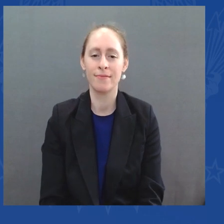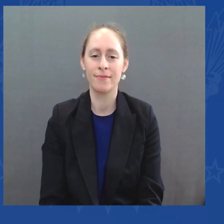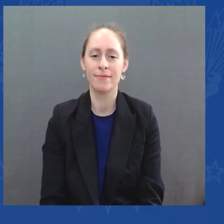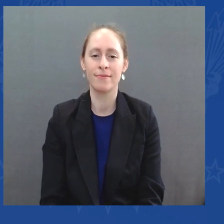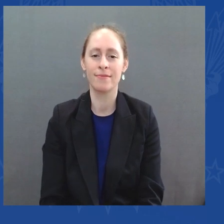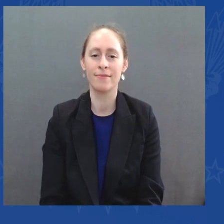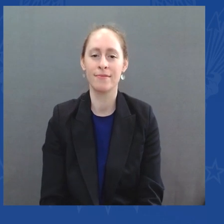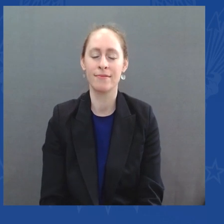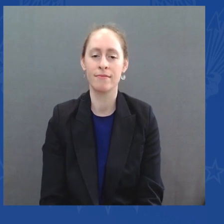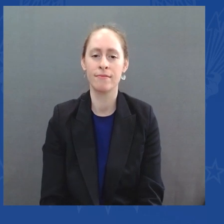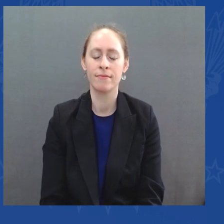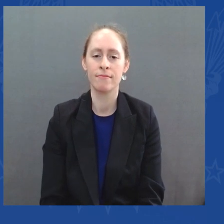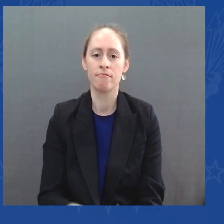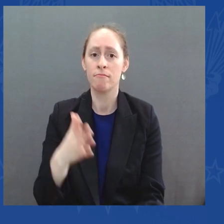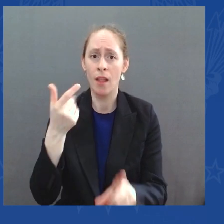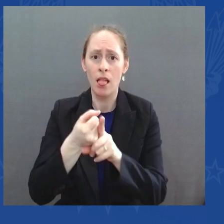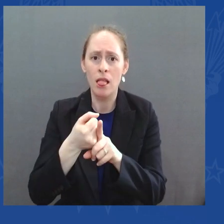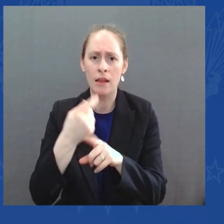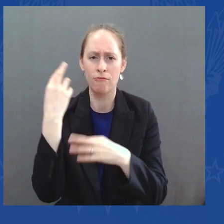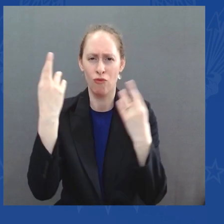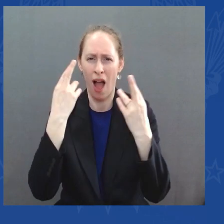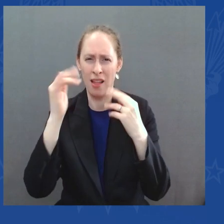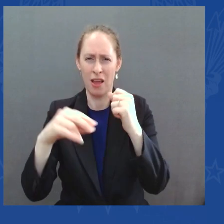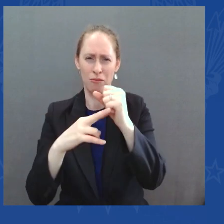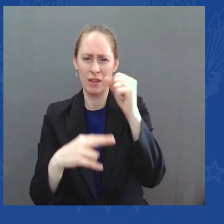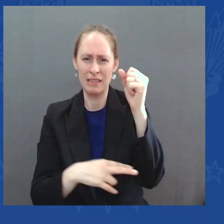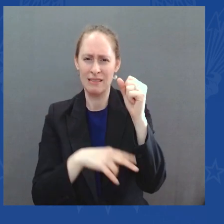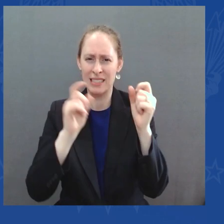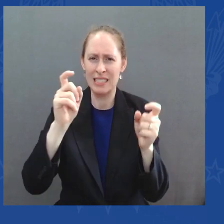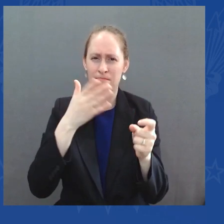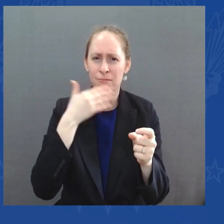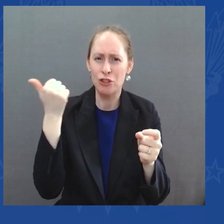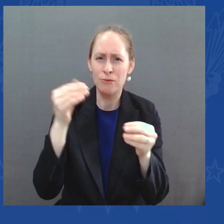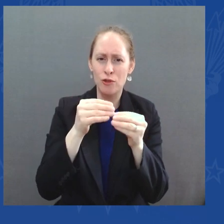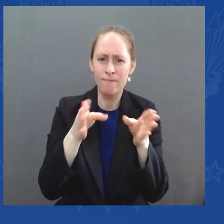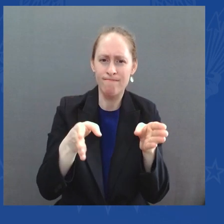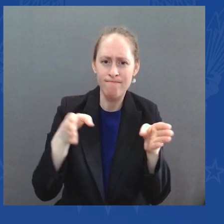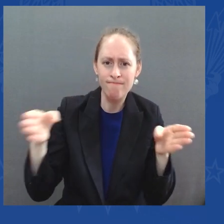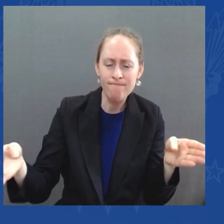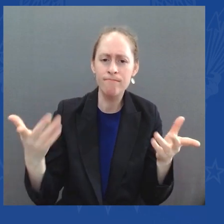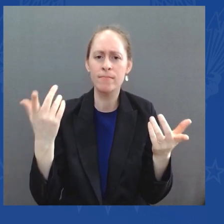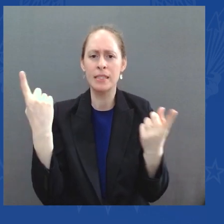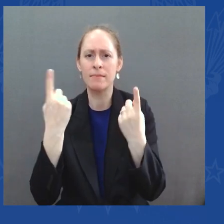It is that bridge that needs to make sure we launch this and make it happen for the next generation of truckers,